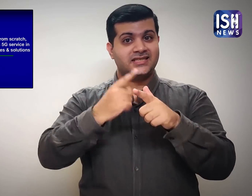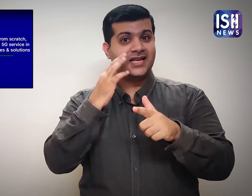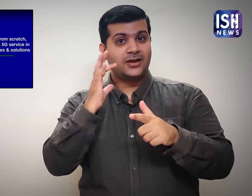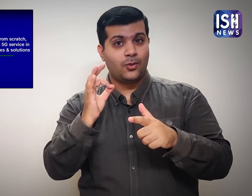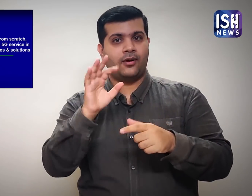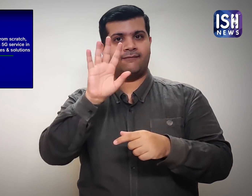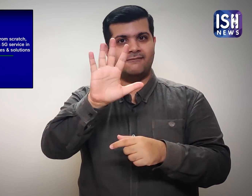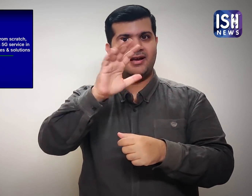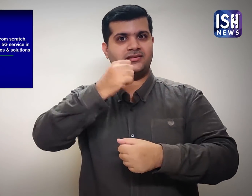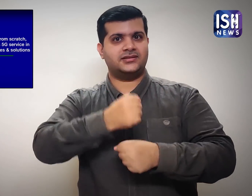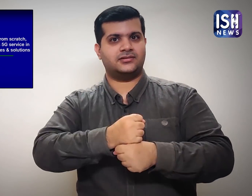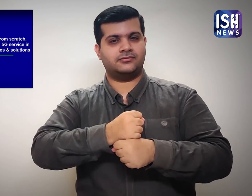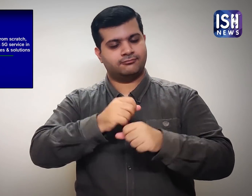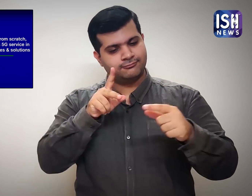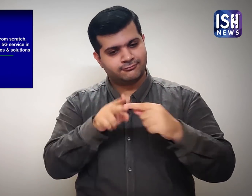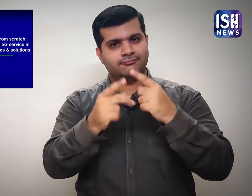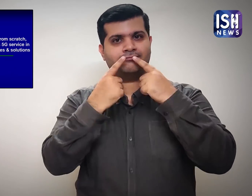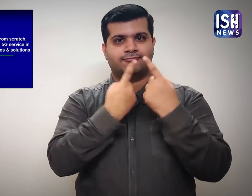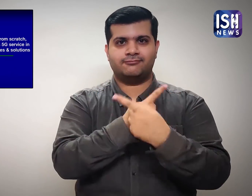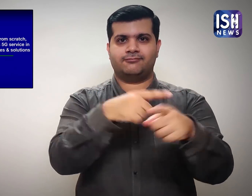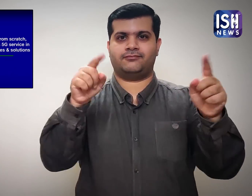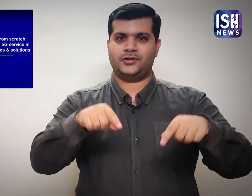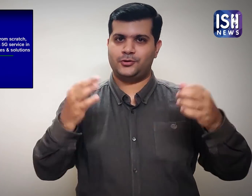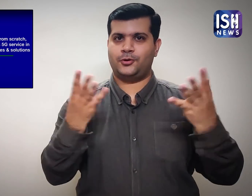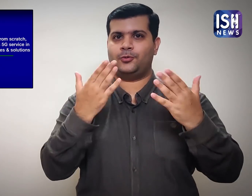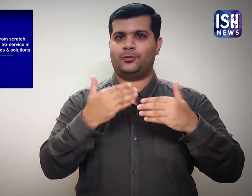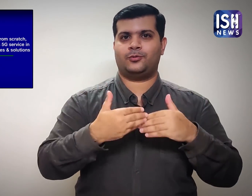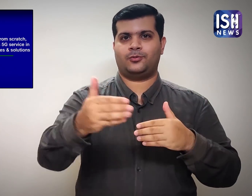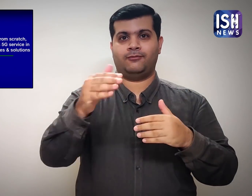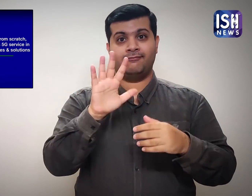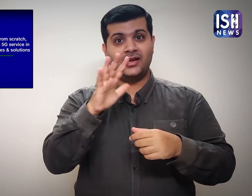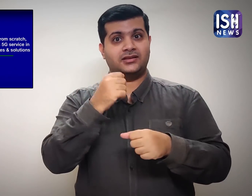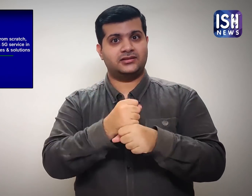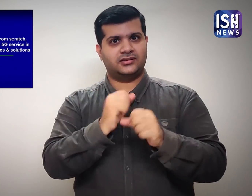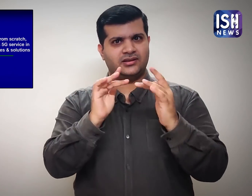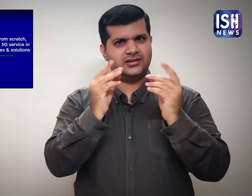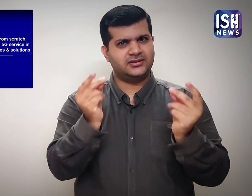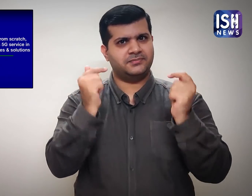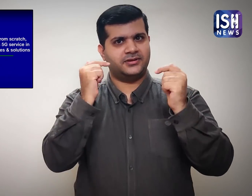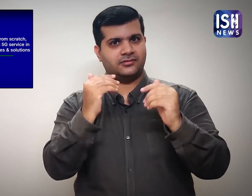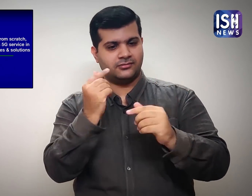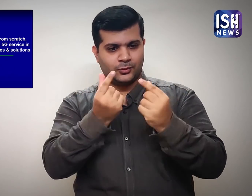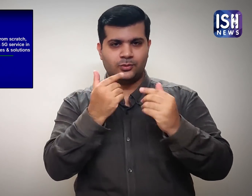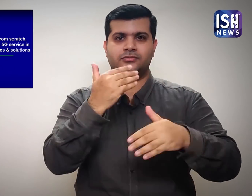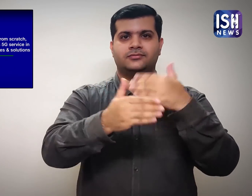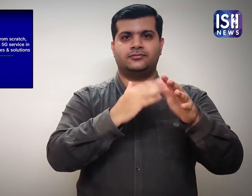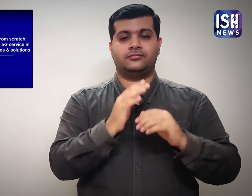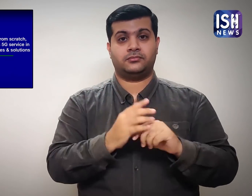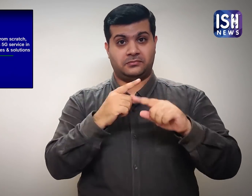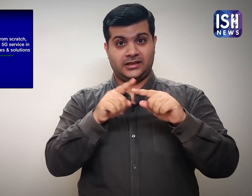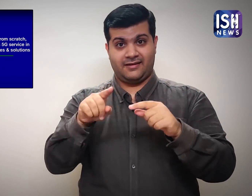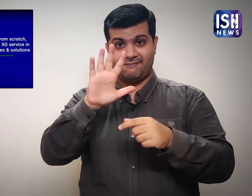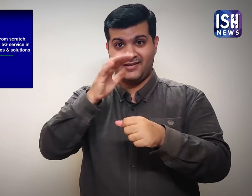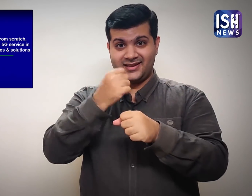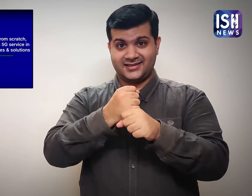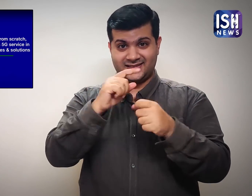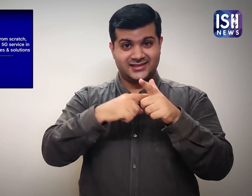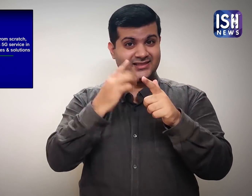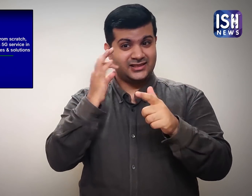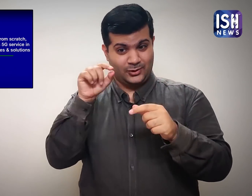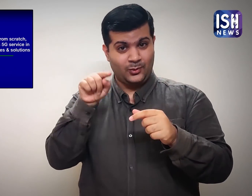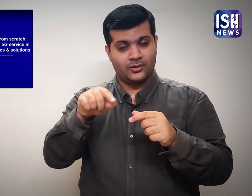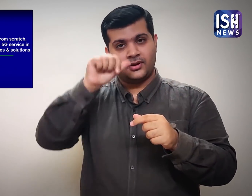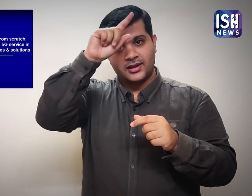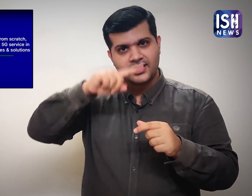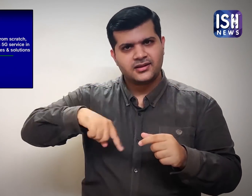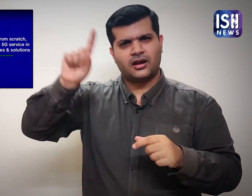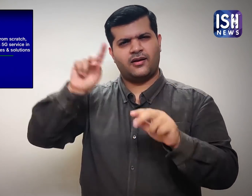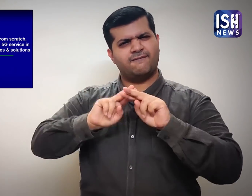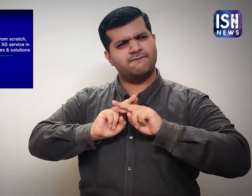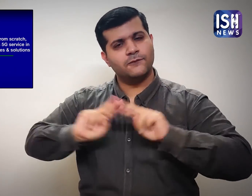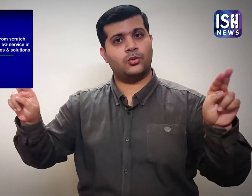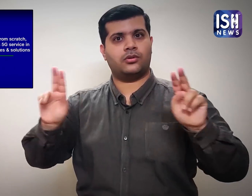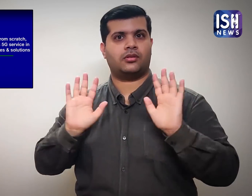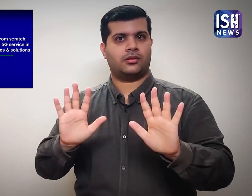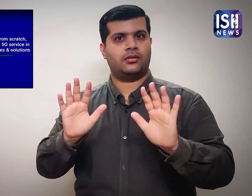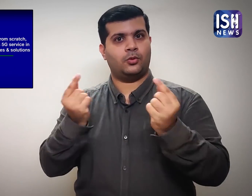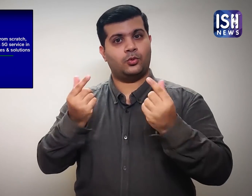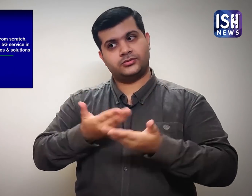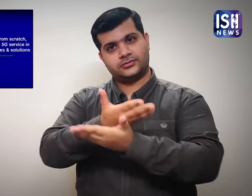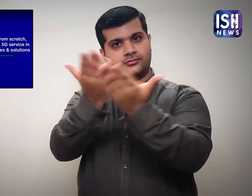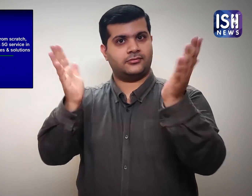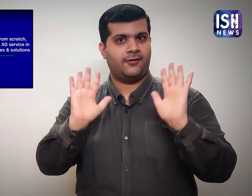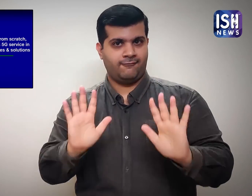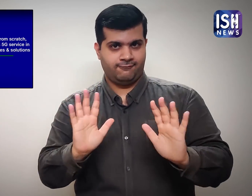that Jio has developed a Jio 5G with high speed internet. It can be used all over India.